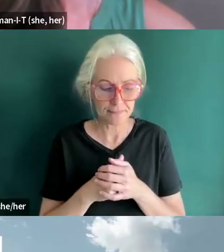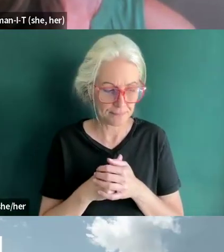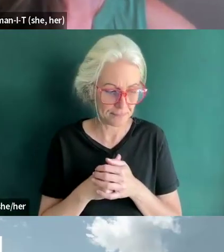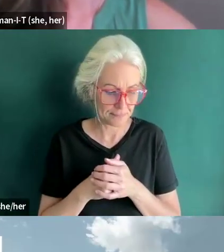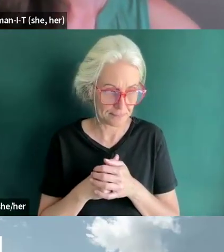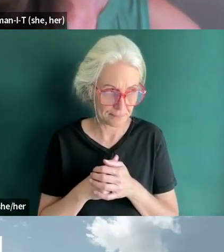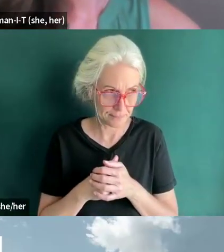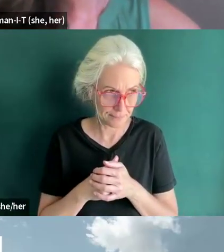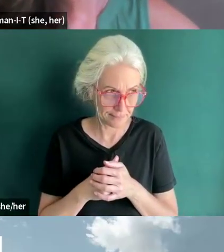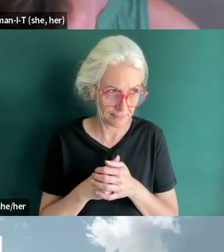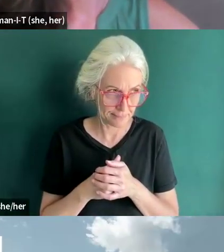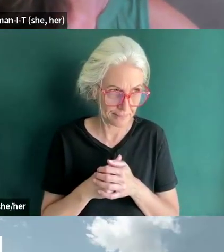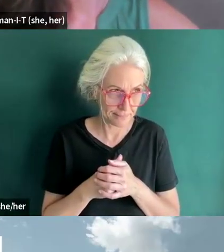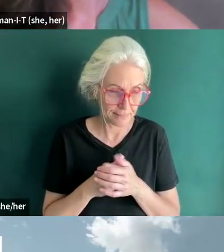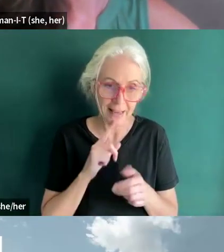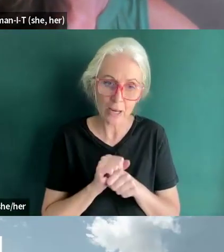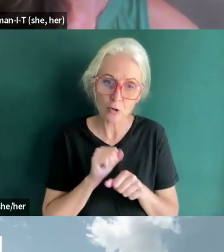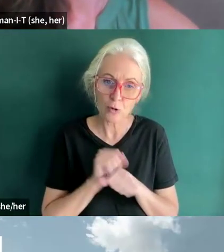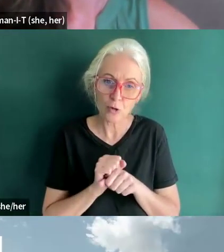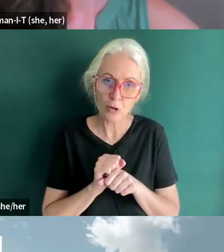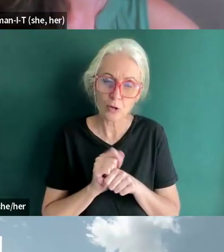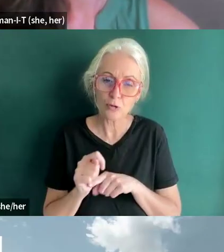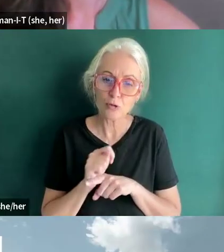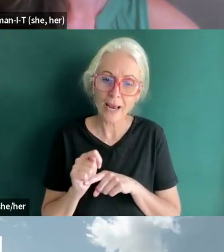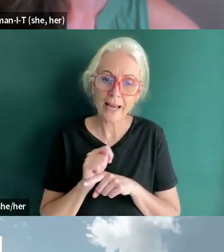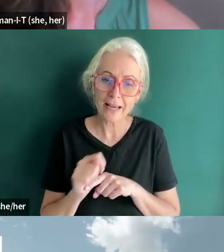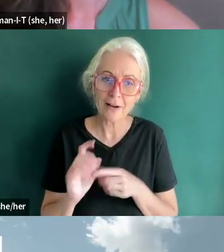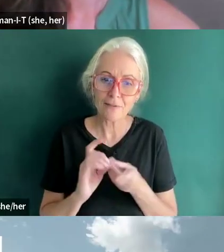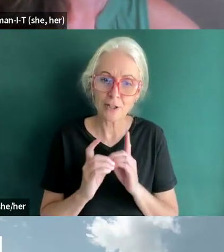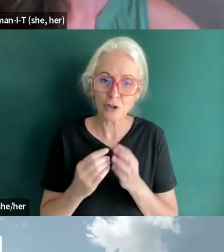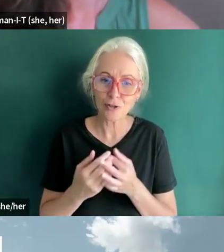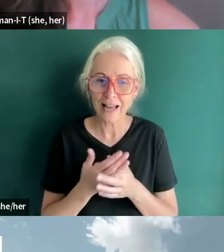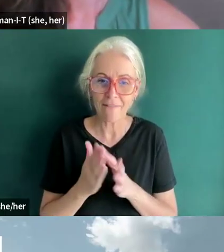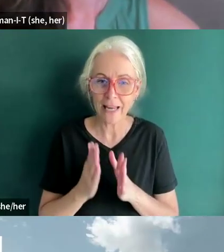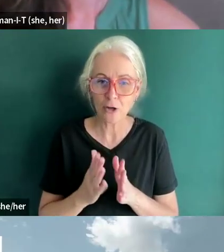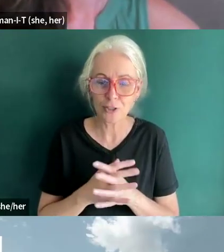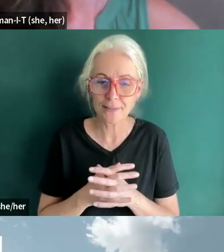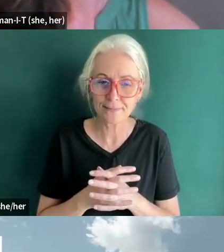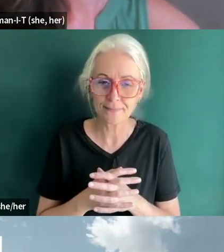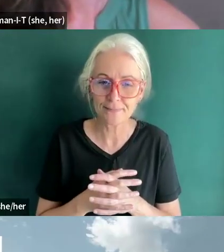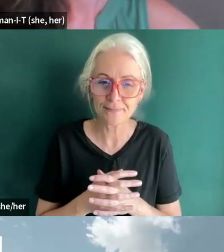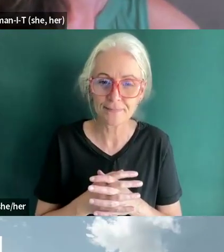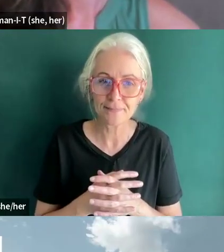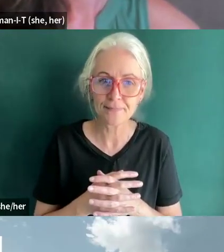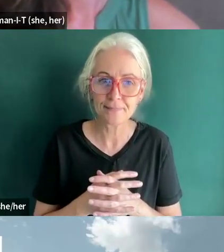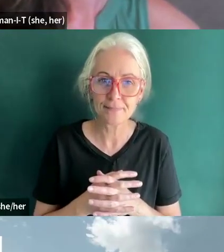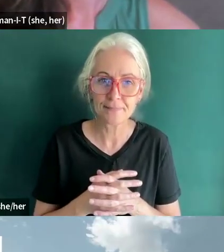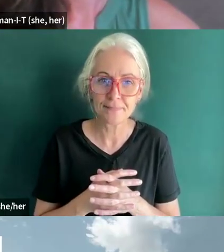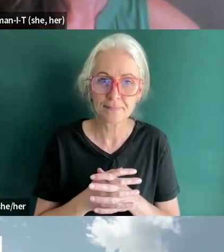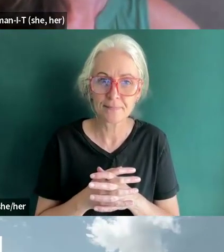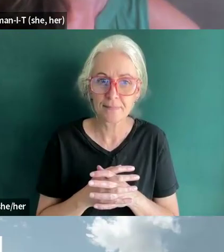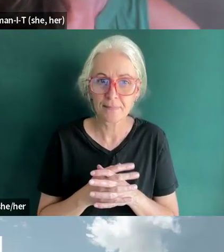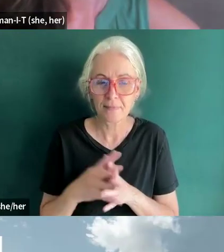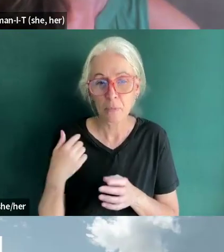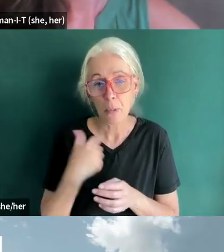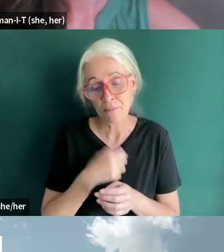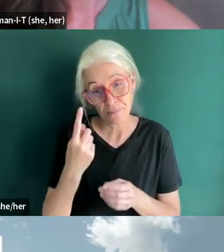to actual training of digital navigators. And so, listen, we understand that digital equity capacity